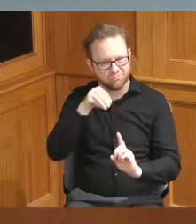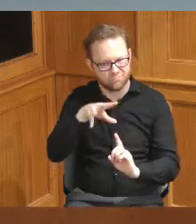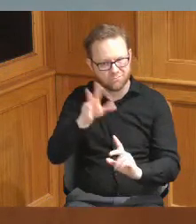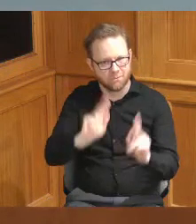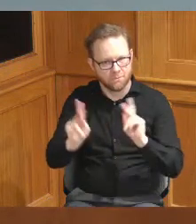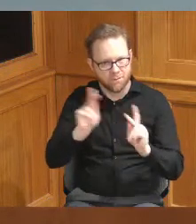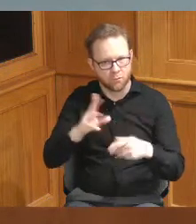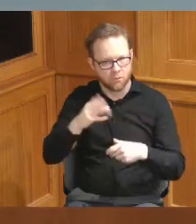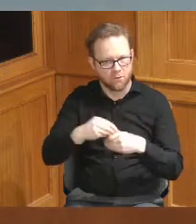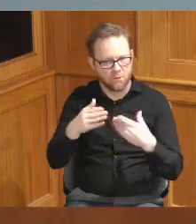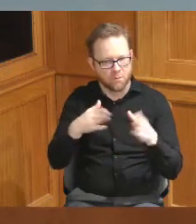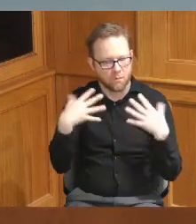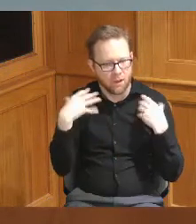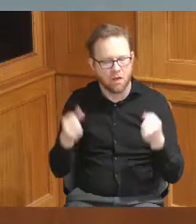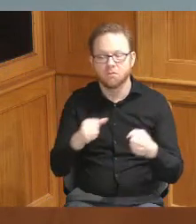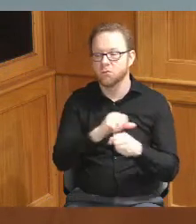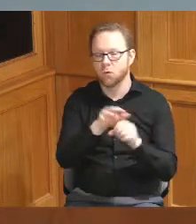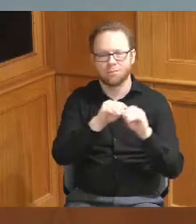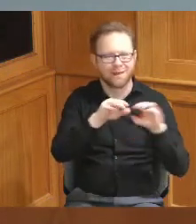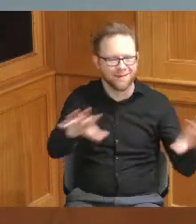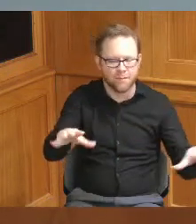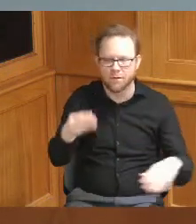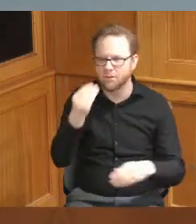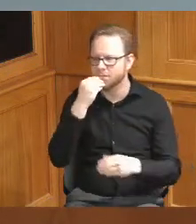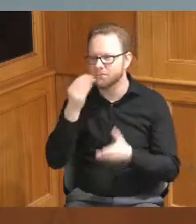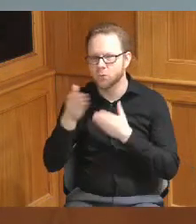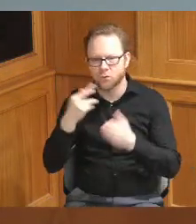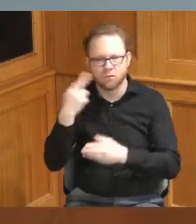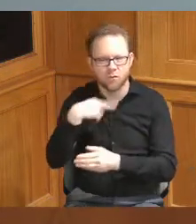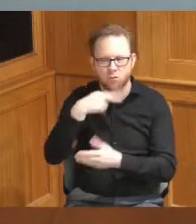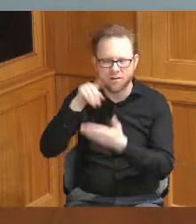response and we all know about food service inspections but there's so much much more